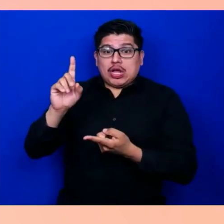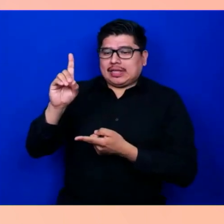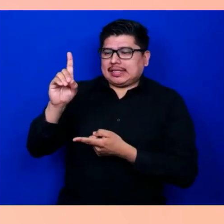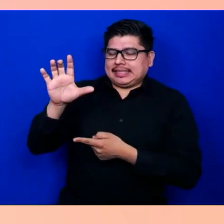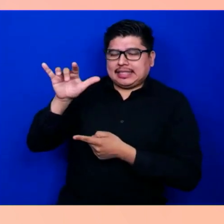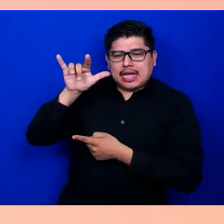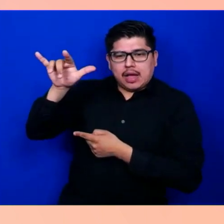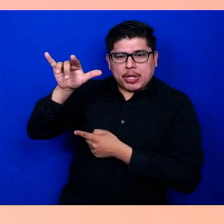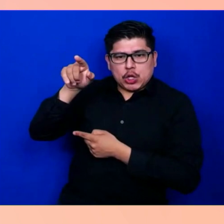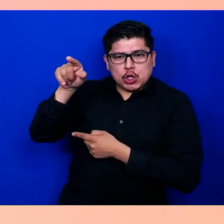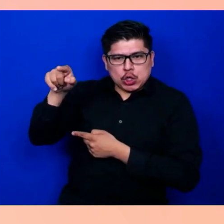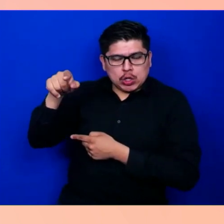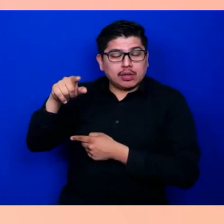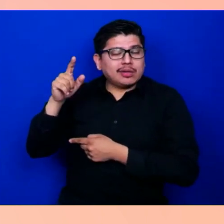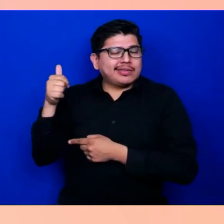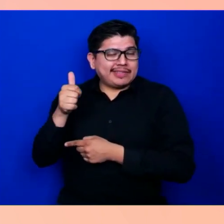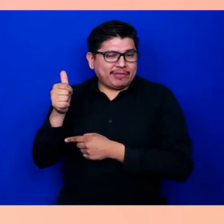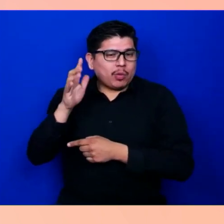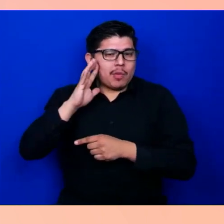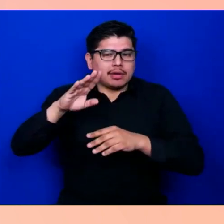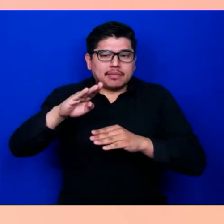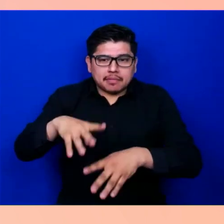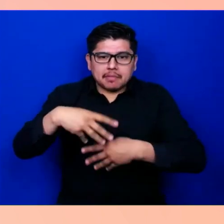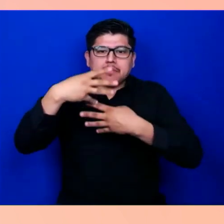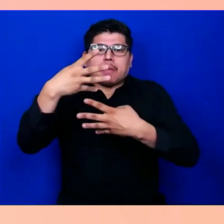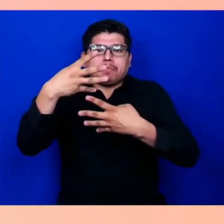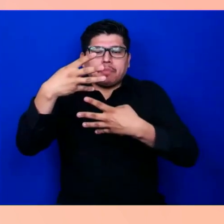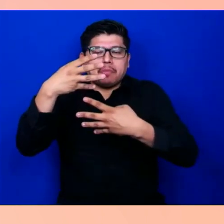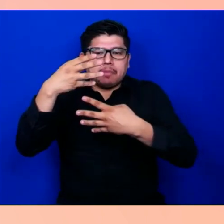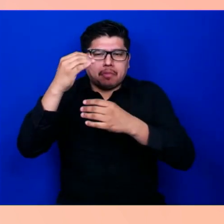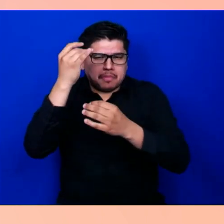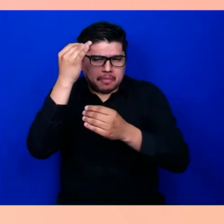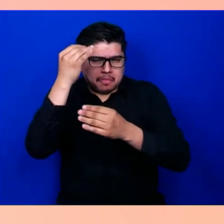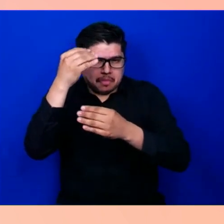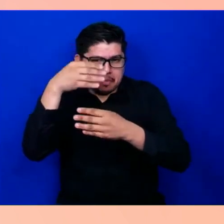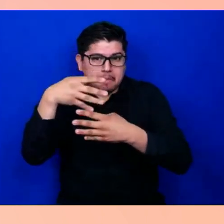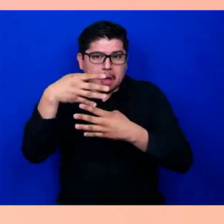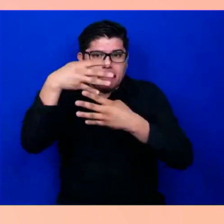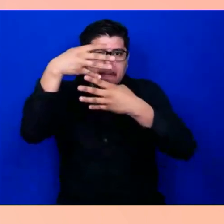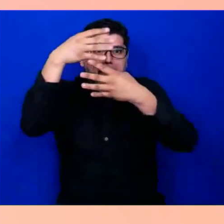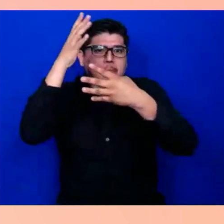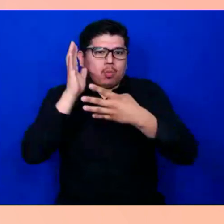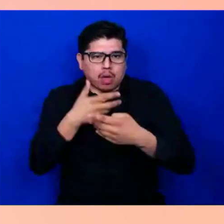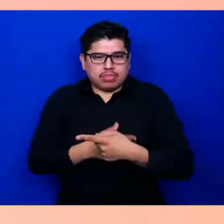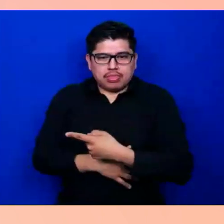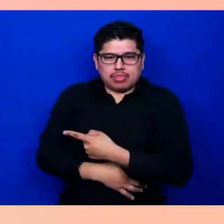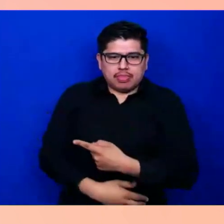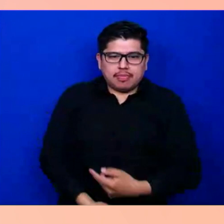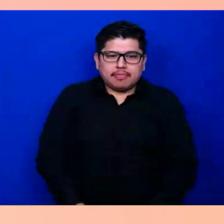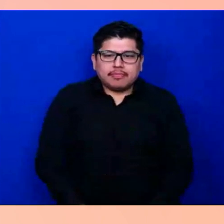and let's see what Bing comes up with. It looks good.